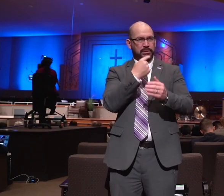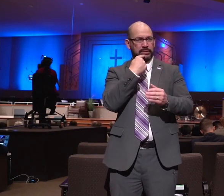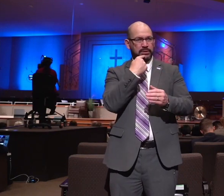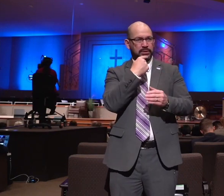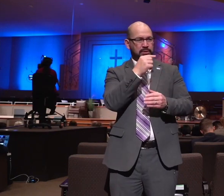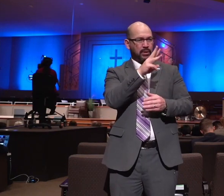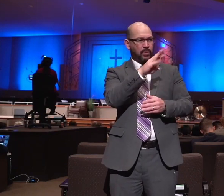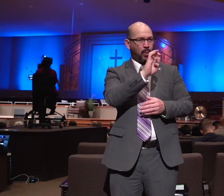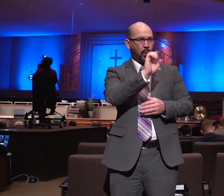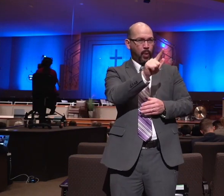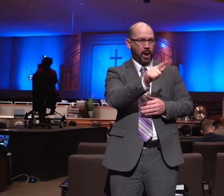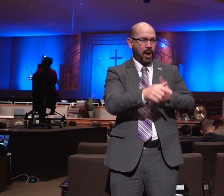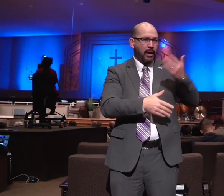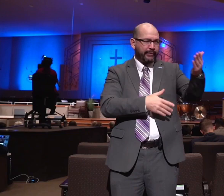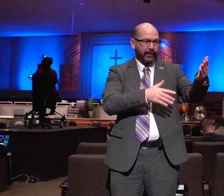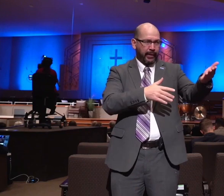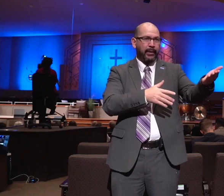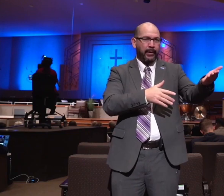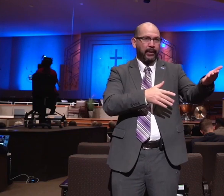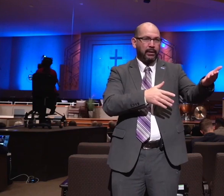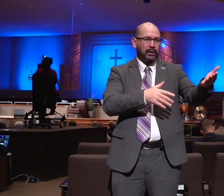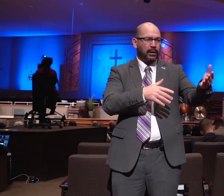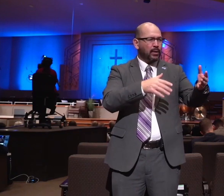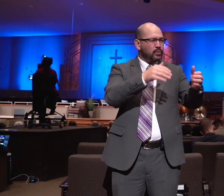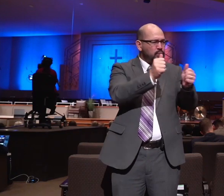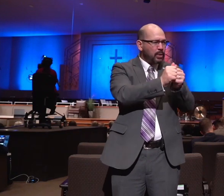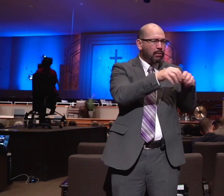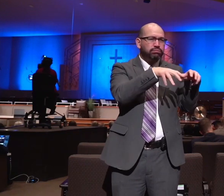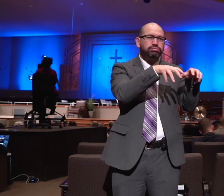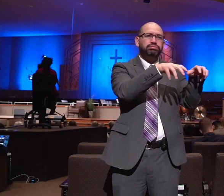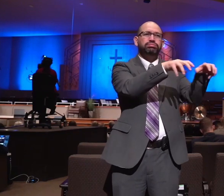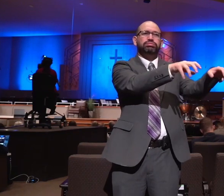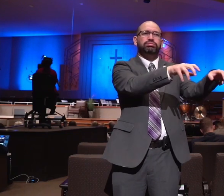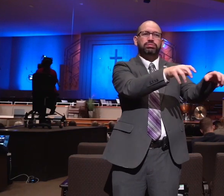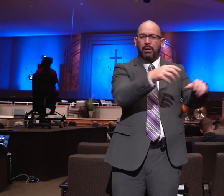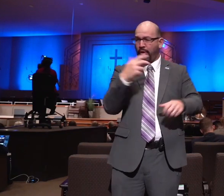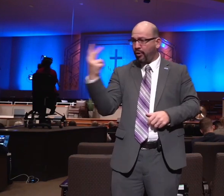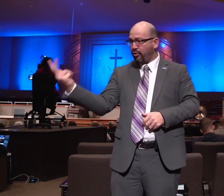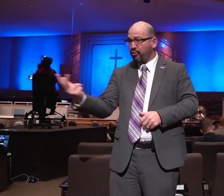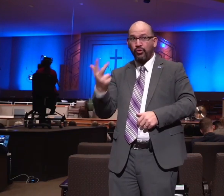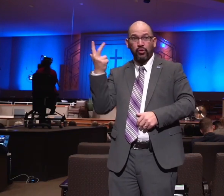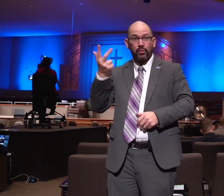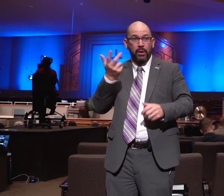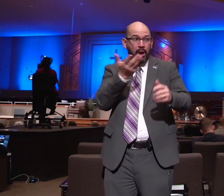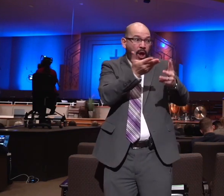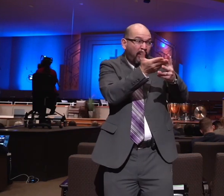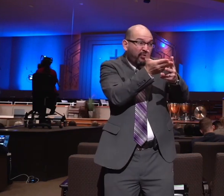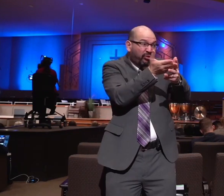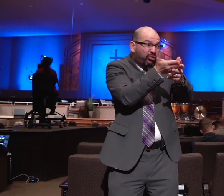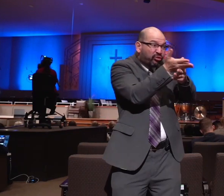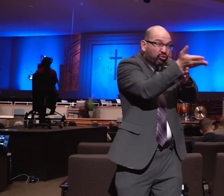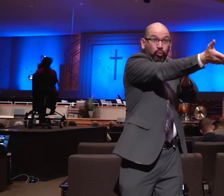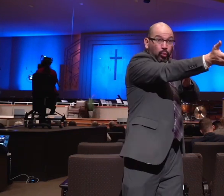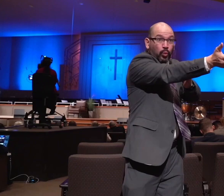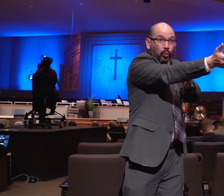and the Bible says look at it they brake through the host